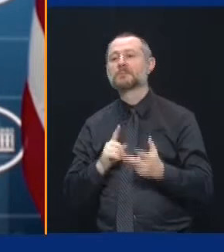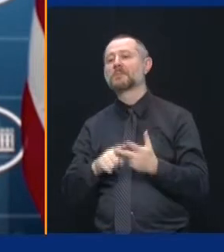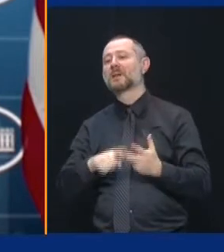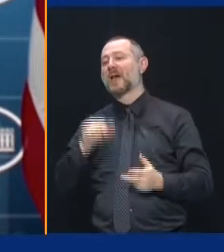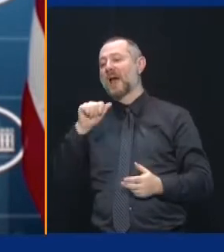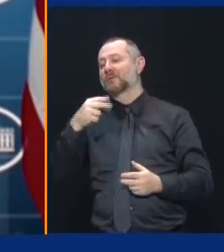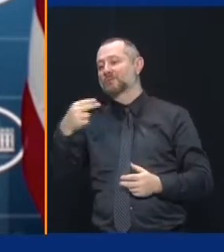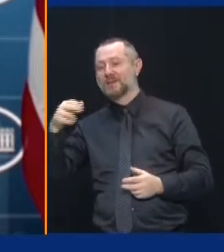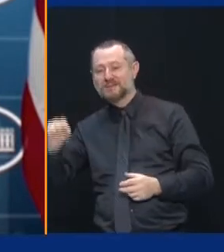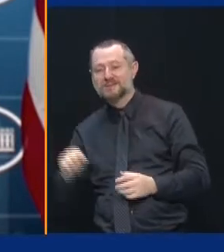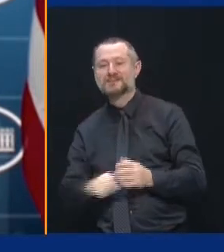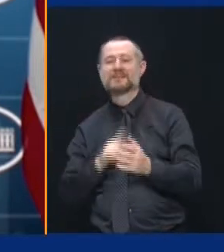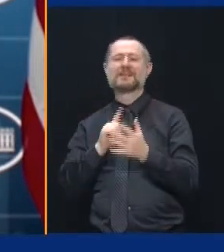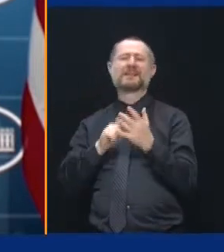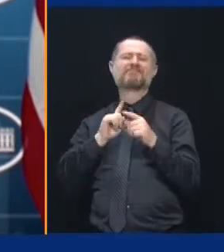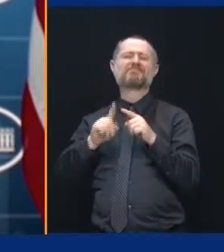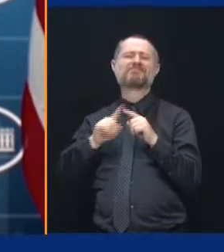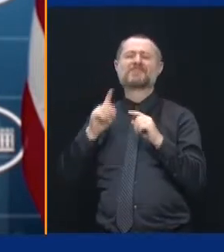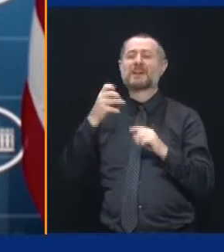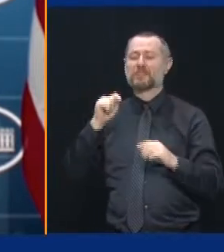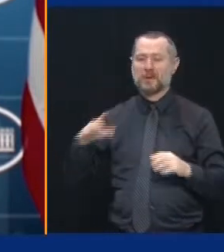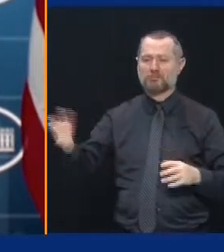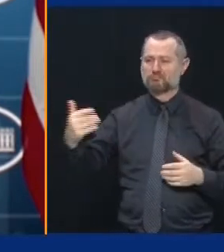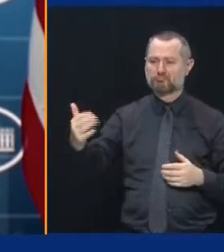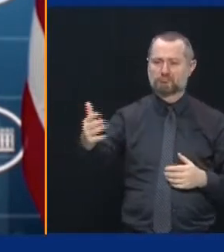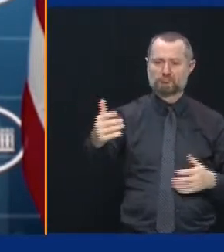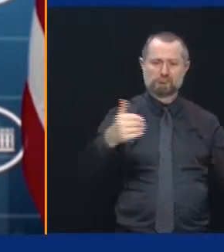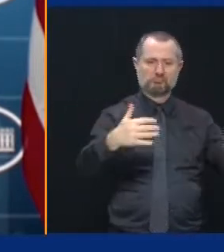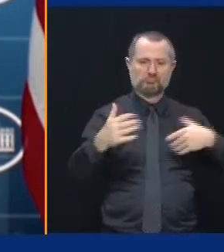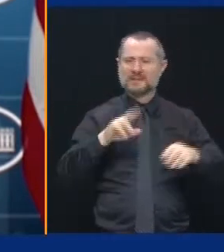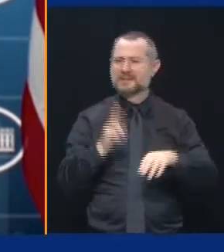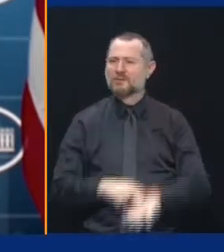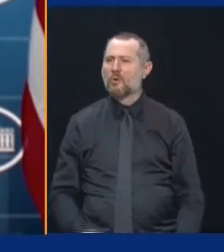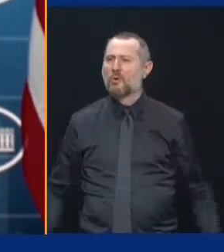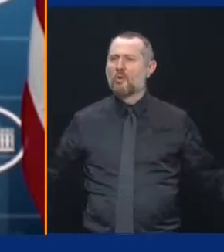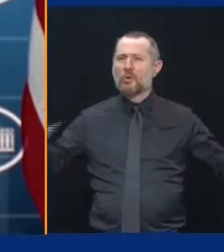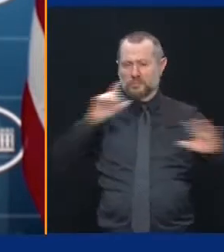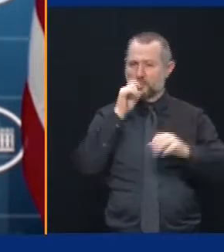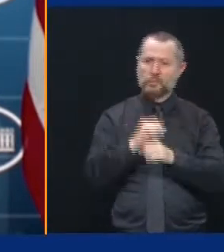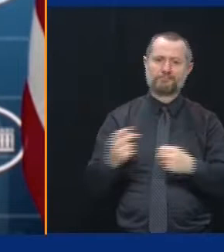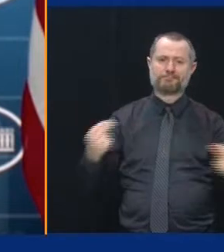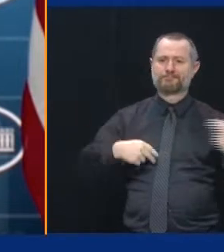AGRICULTURE, TO HHS AND OTHER FEDERAL AGENCIES, TO SUPPORT VACCINATION OPERATIONS